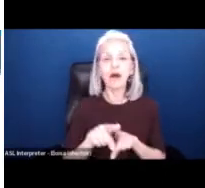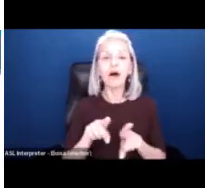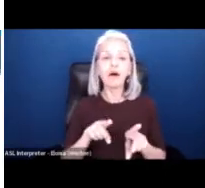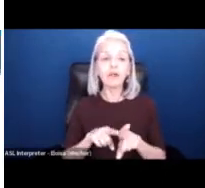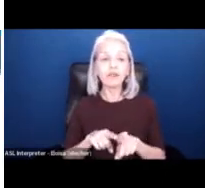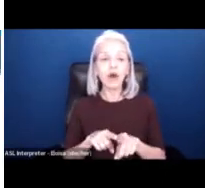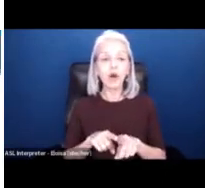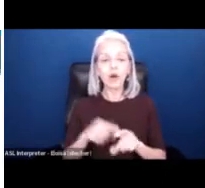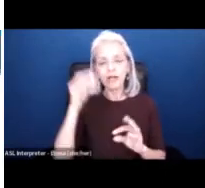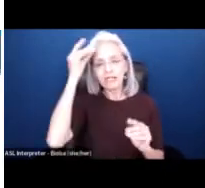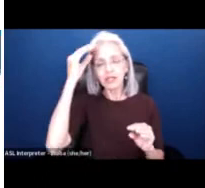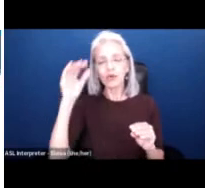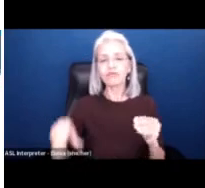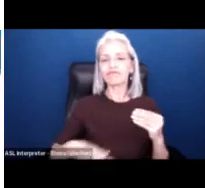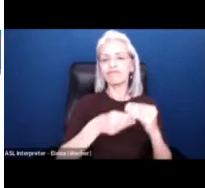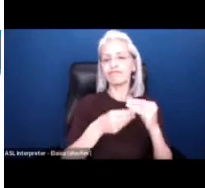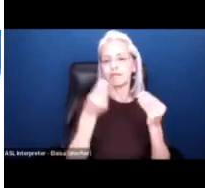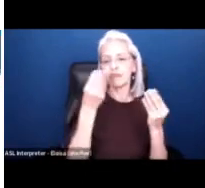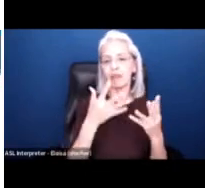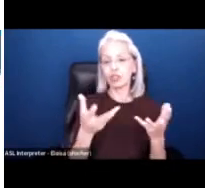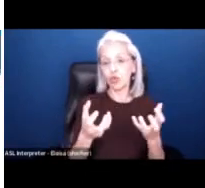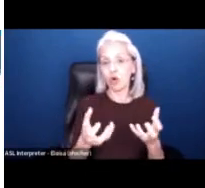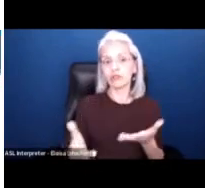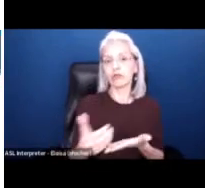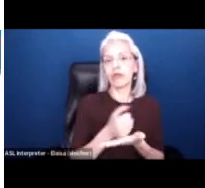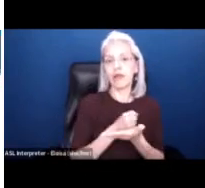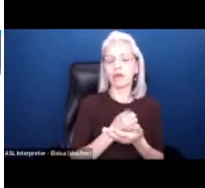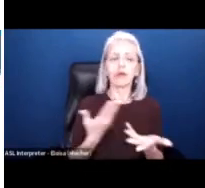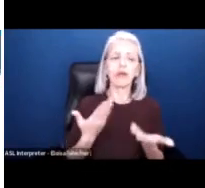additional information that you may want to gather and this may be in the form of brain imaging,